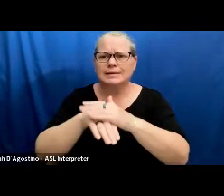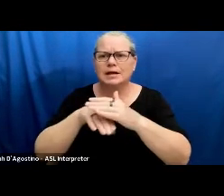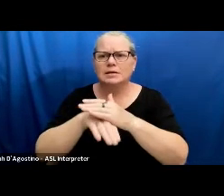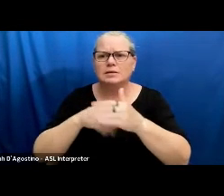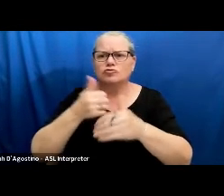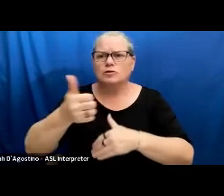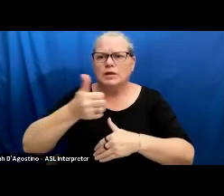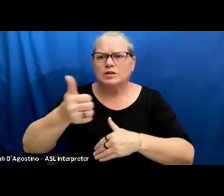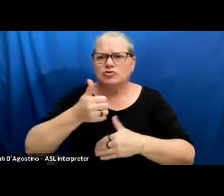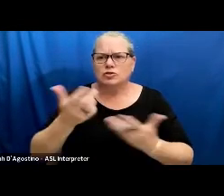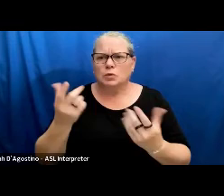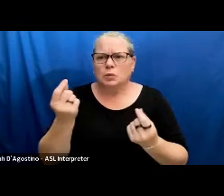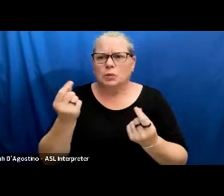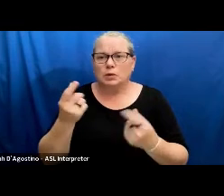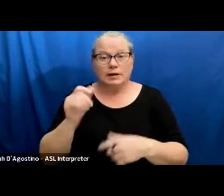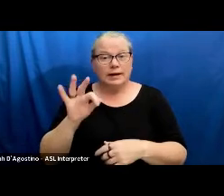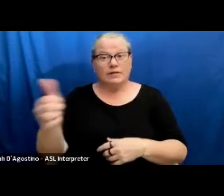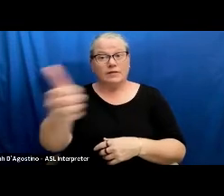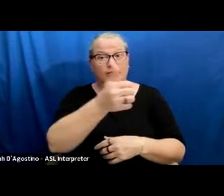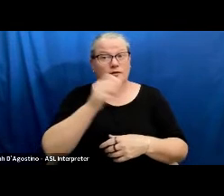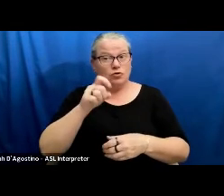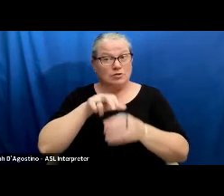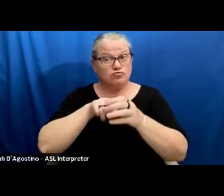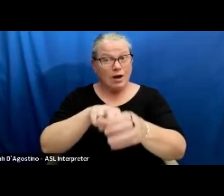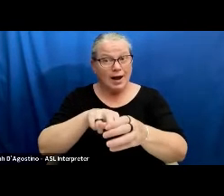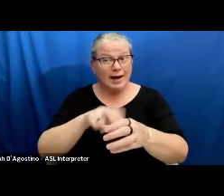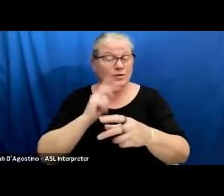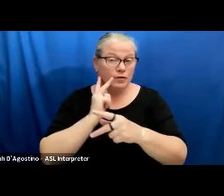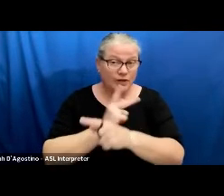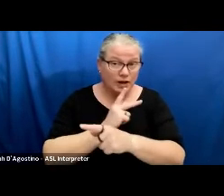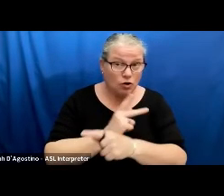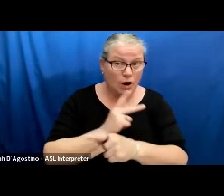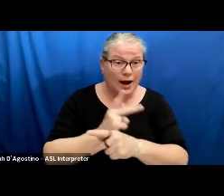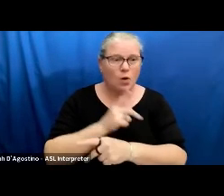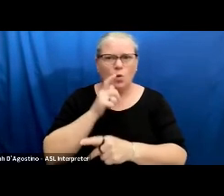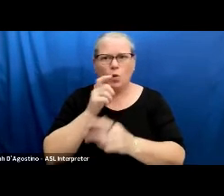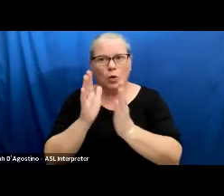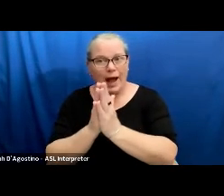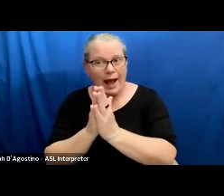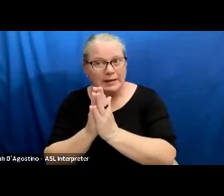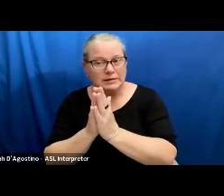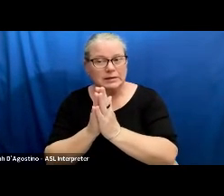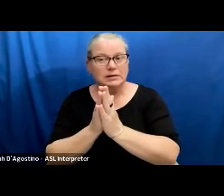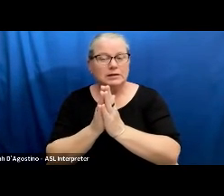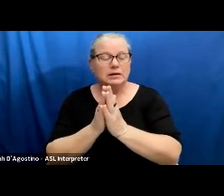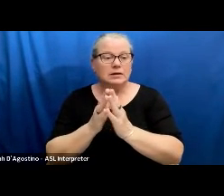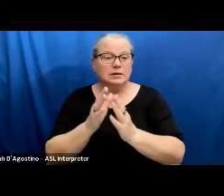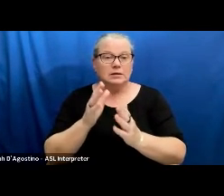figuring that out and figuring out who you can ask to make sure that that bride is accessible to you